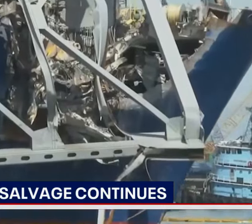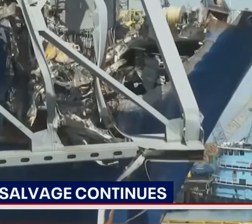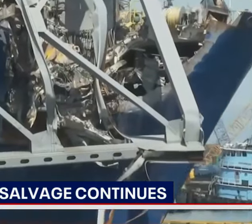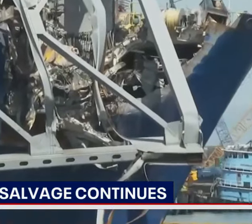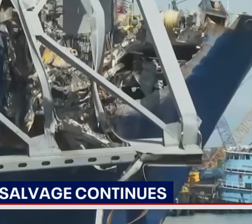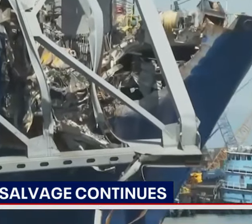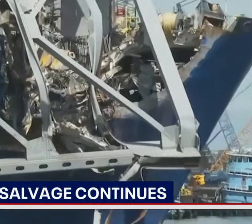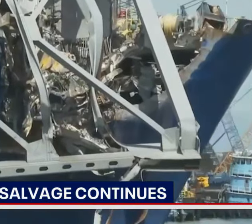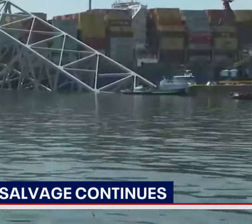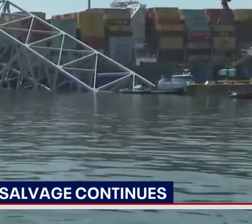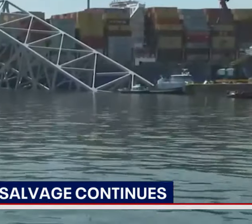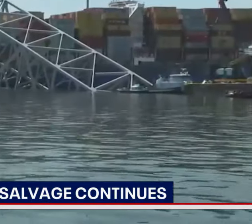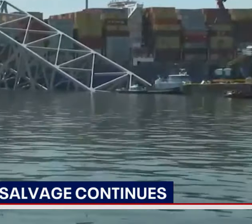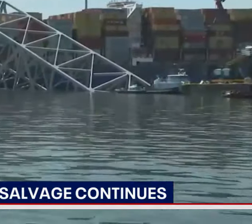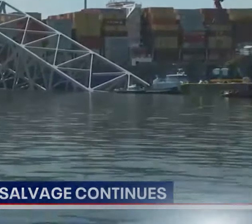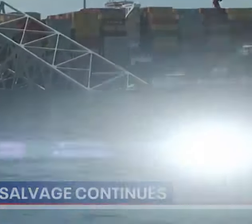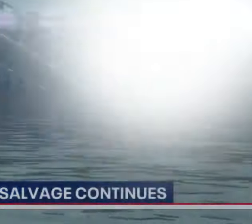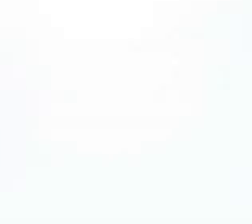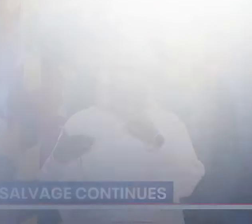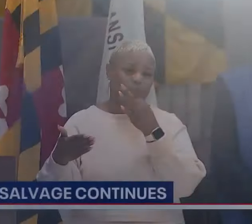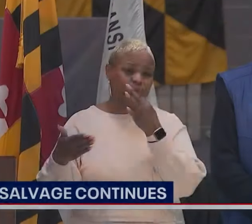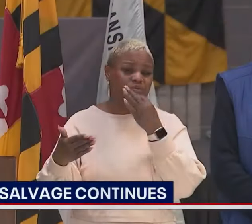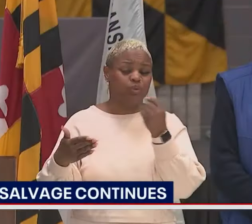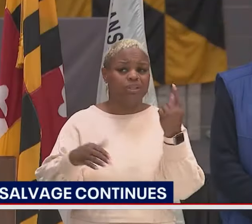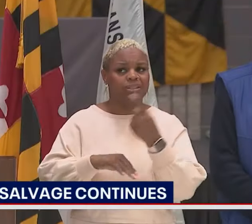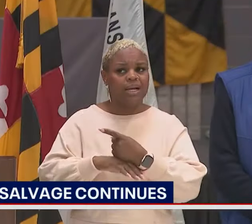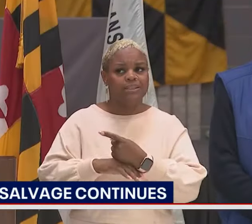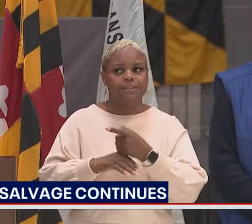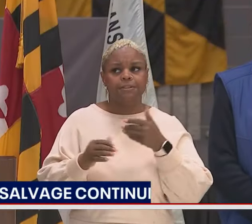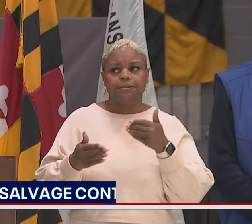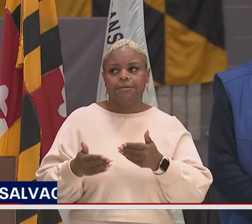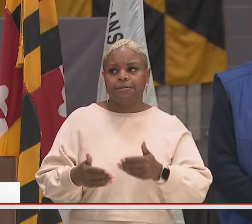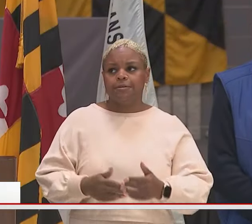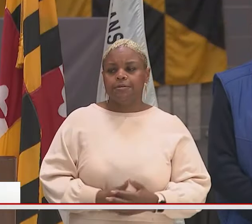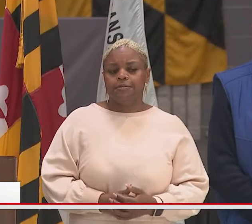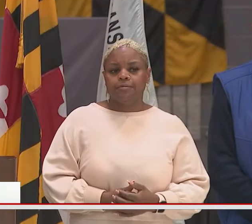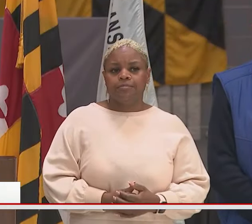CARGO SHIP. WHILE OFFICIALS WORK ON THE CLEANUP. THE PORT OF BALTIMORE IS LOSING MILLIONS